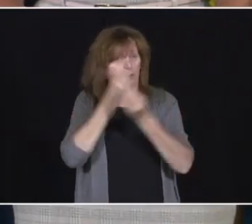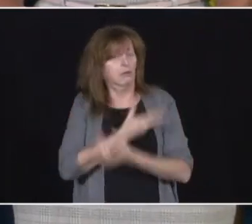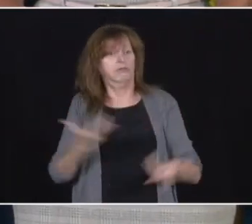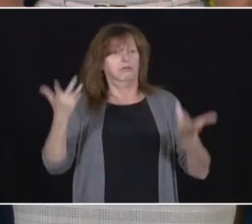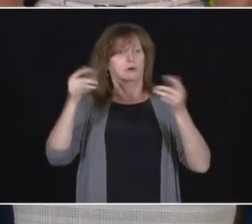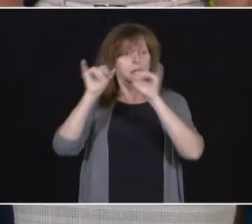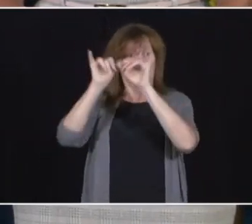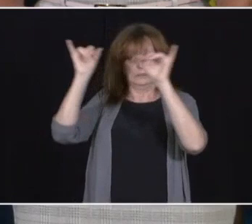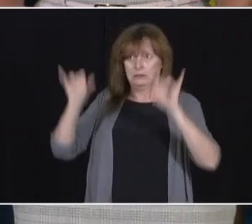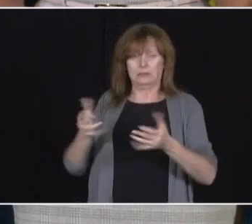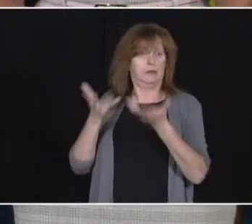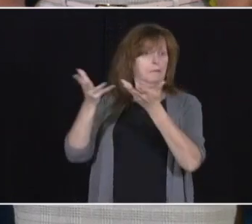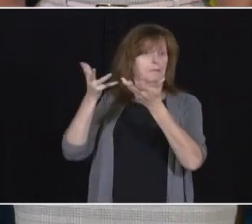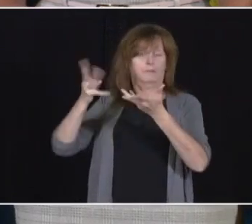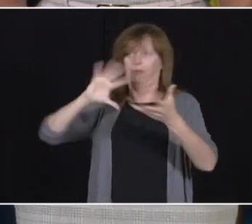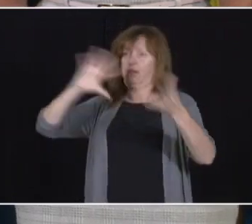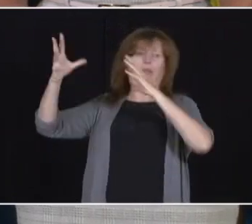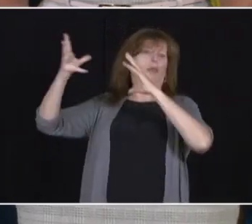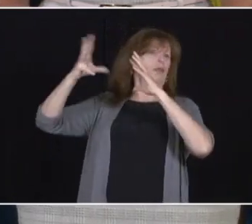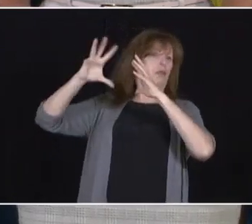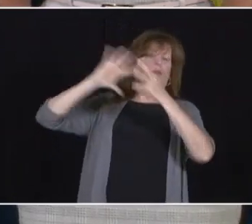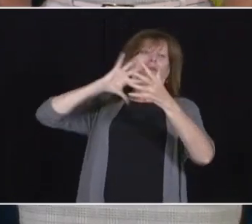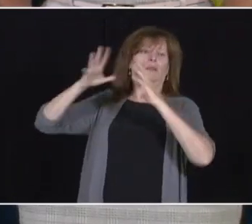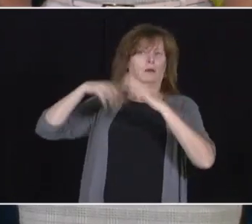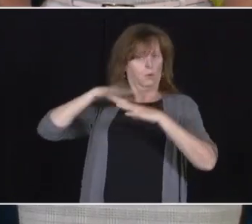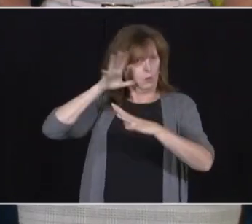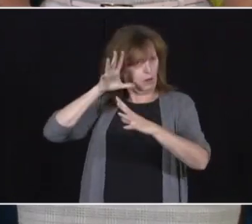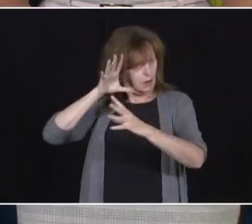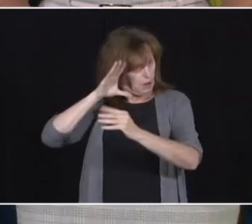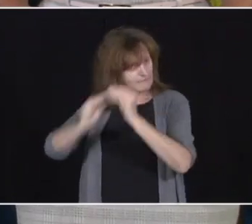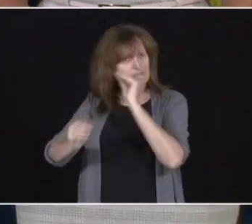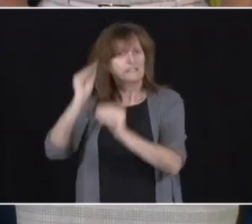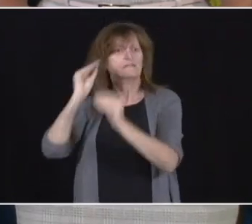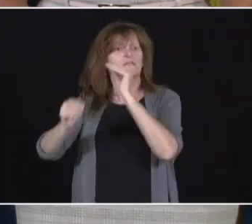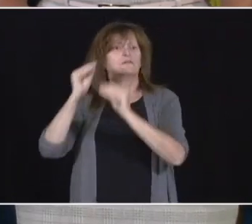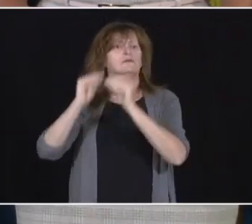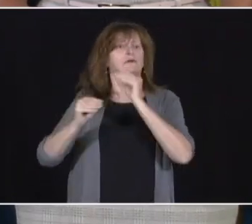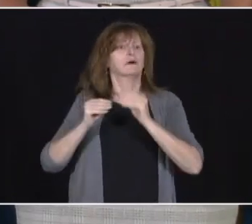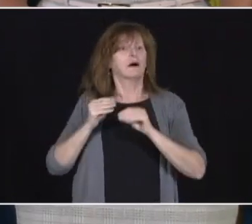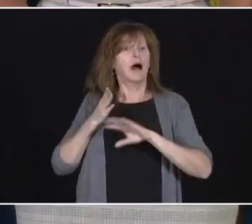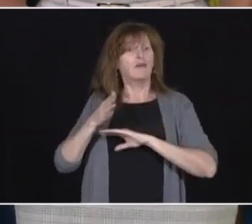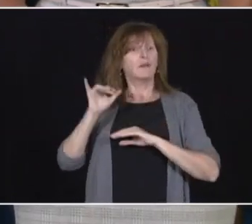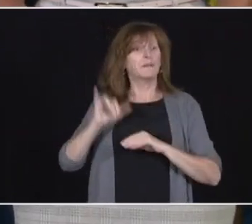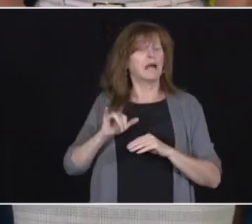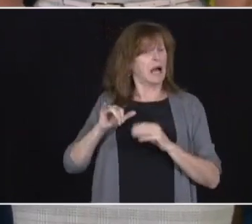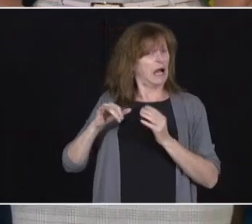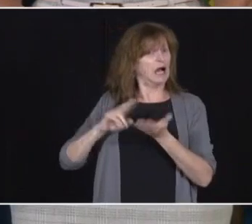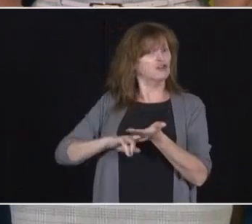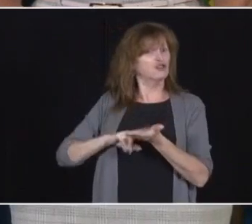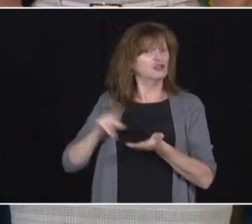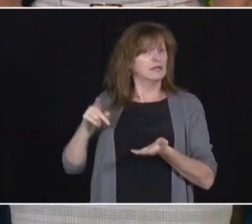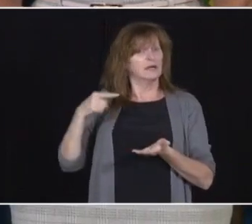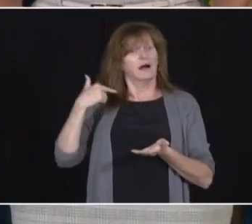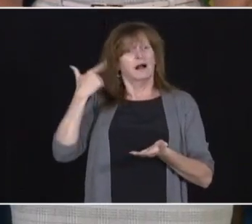broken system that we inherited after the wet offer inquiry. We launched